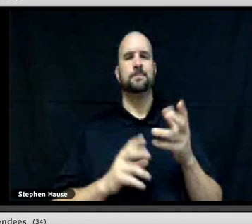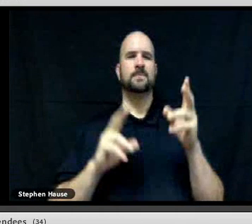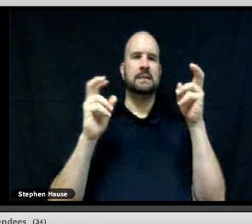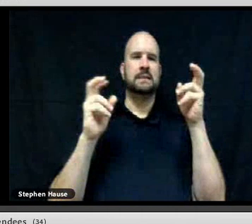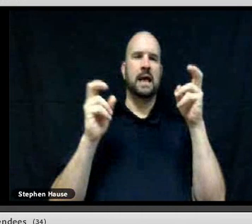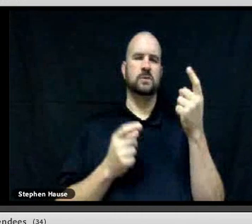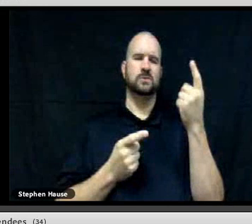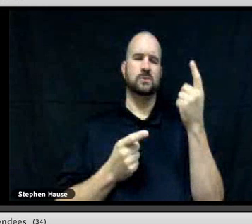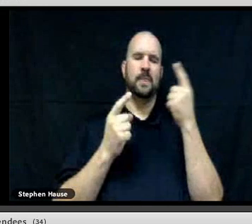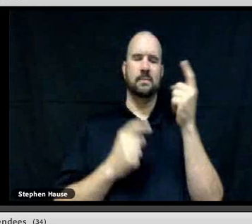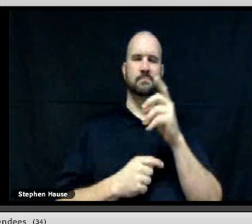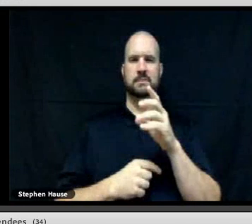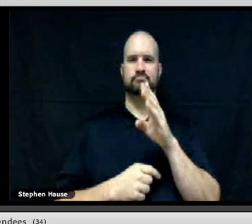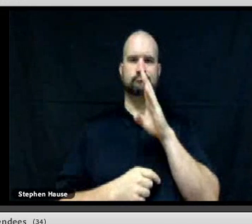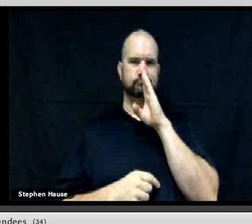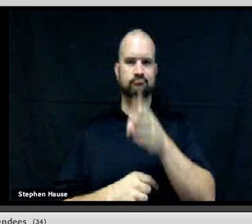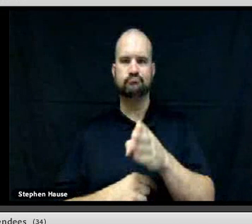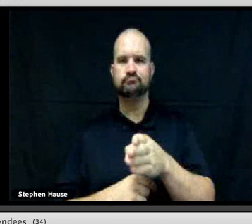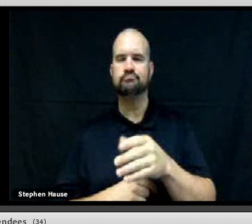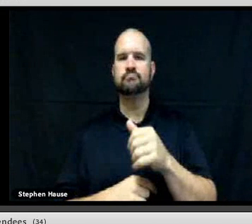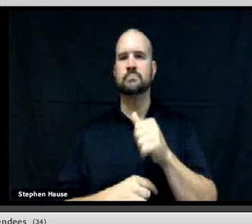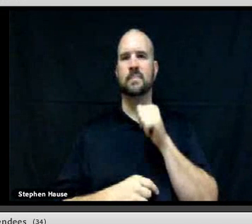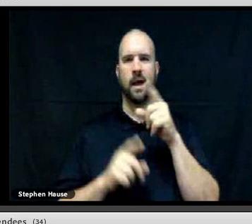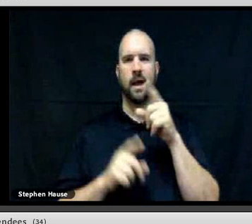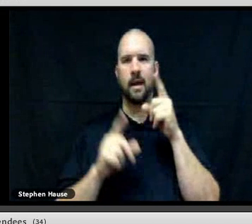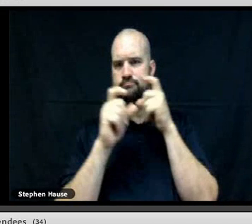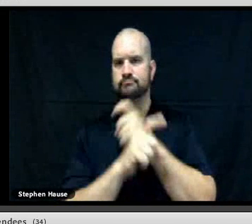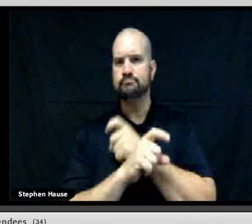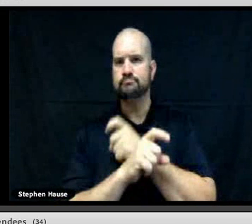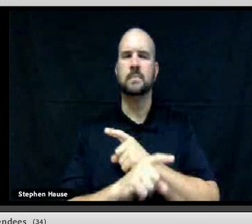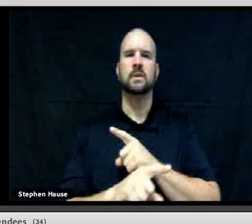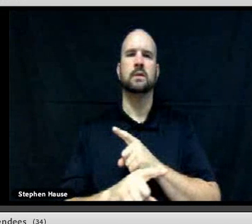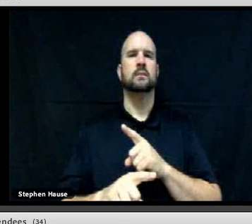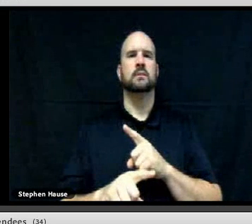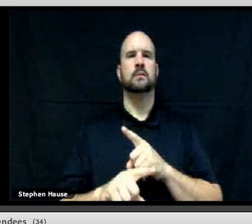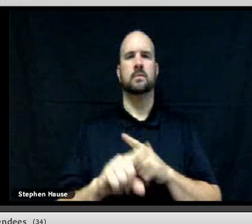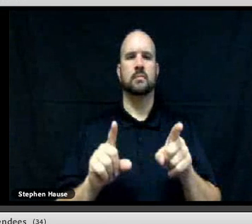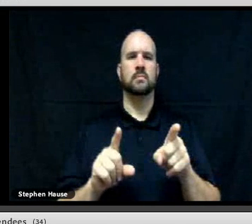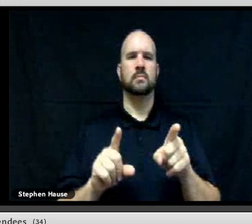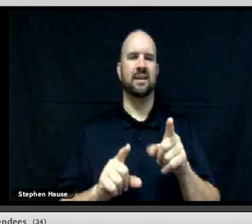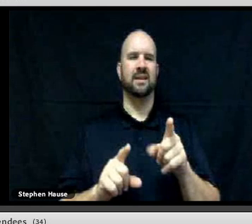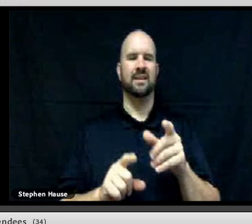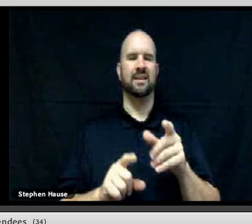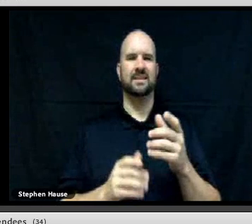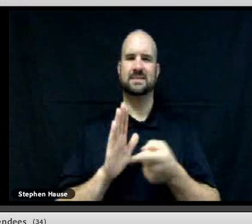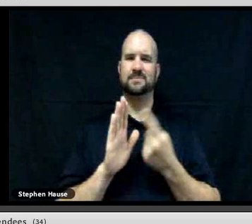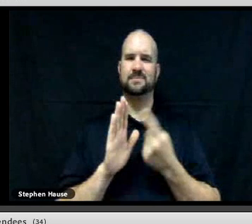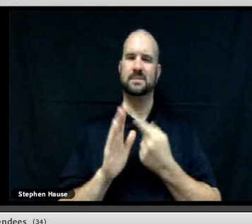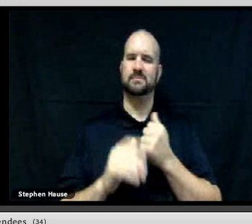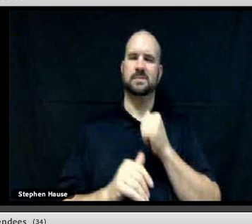it's not always, uh, as straightforward as people might think. So, for example, I've seen museum collections,